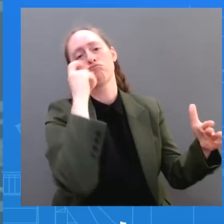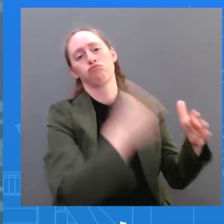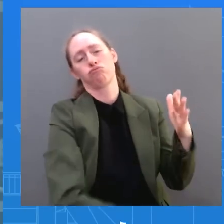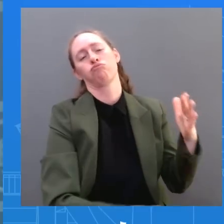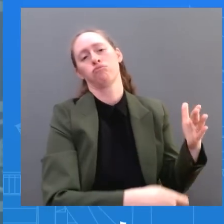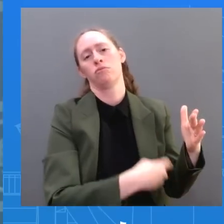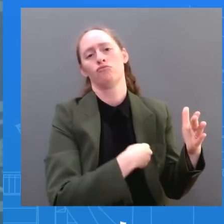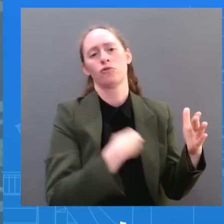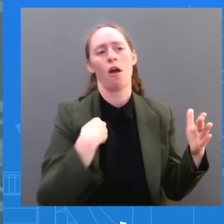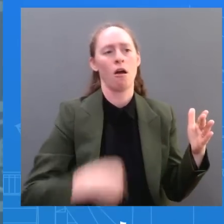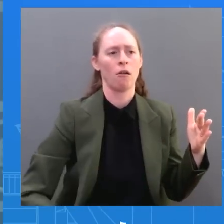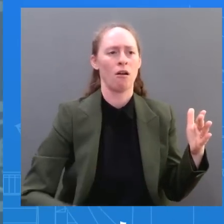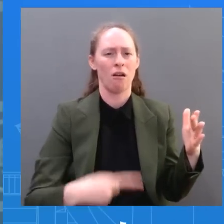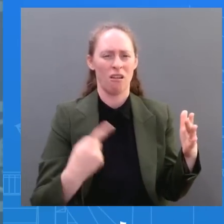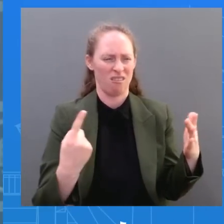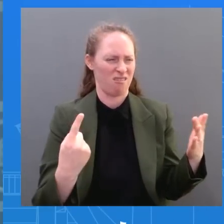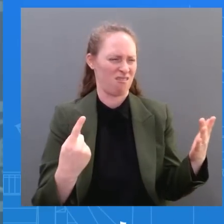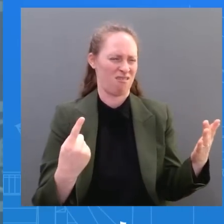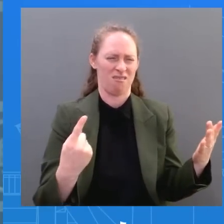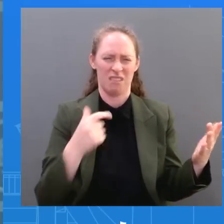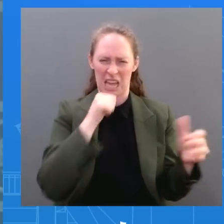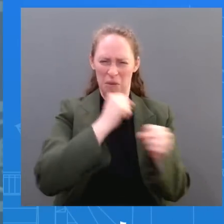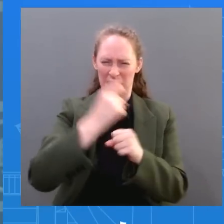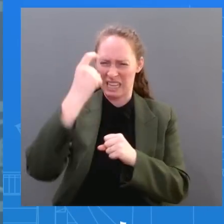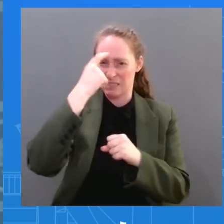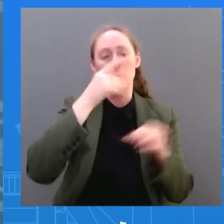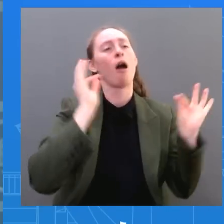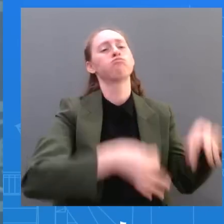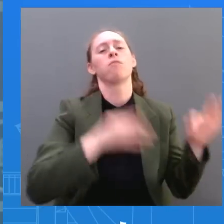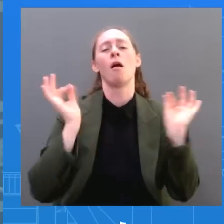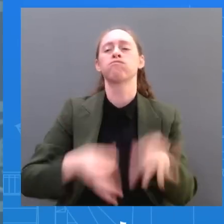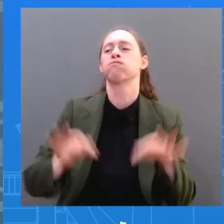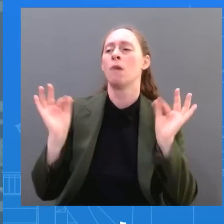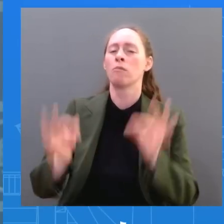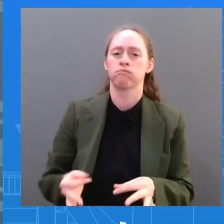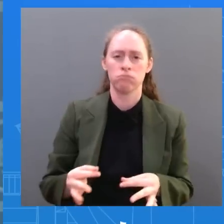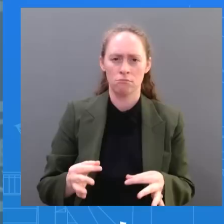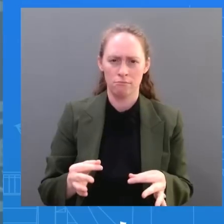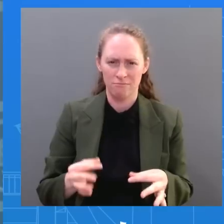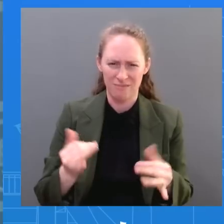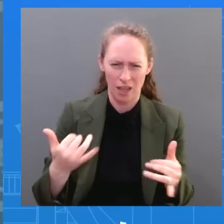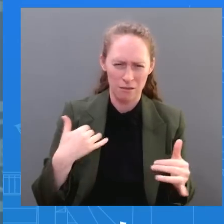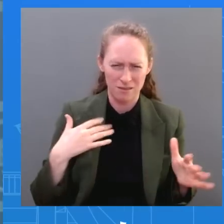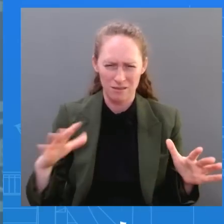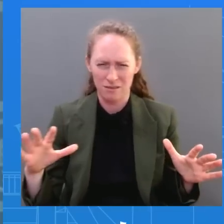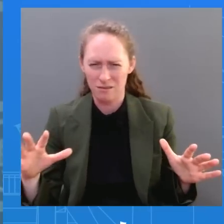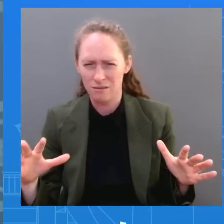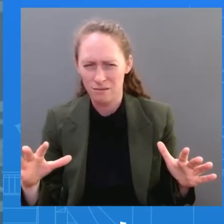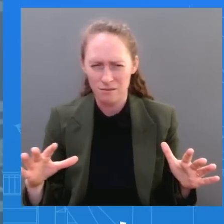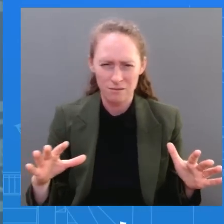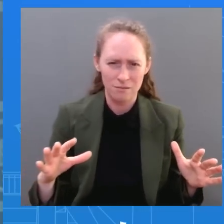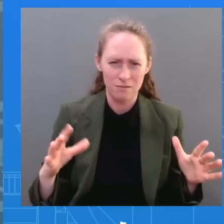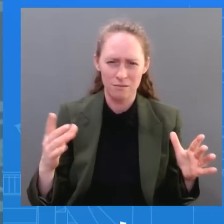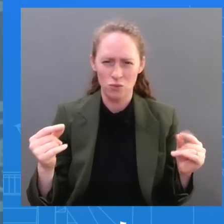And again, his team is talking -- is figuring it out and they're talking through this. And once we figure out the right approach --